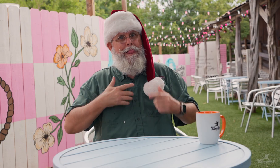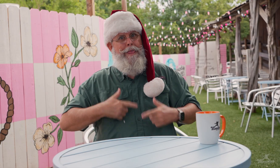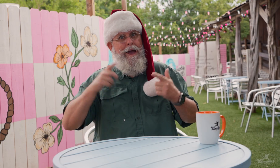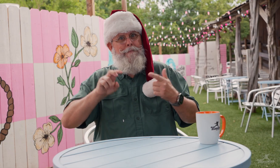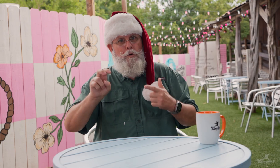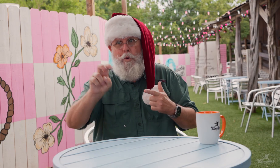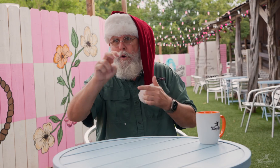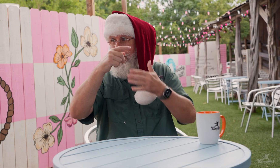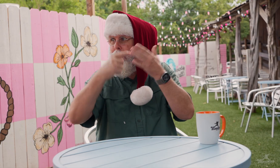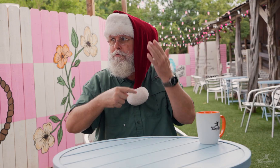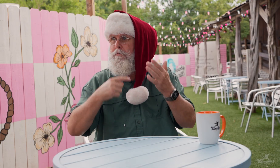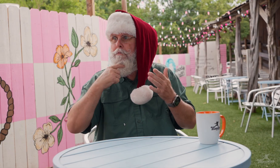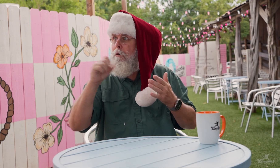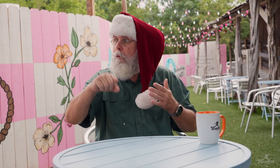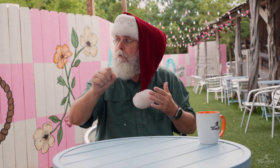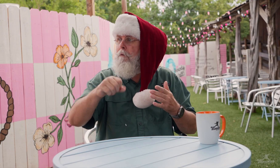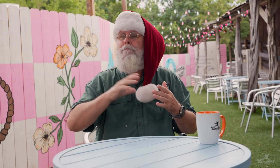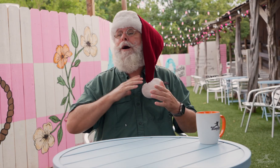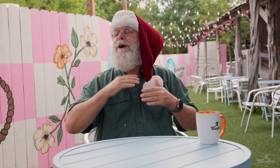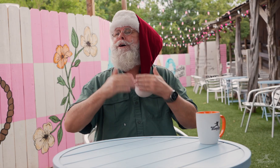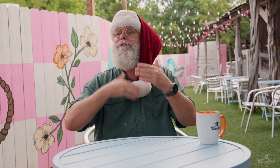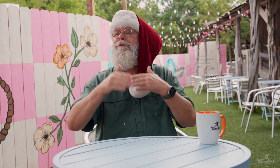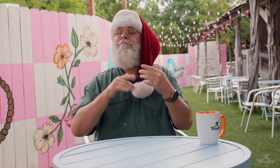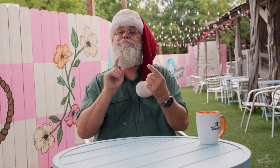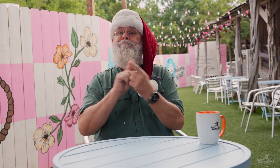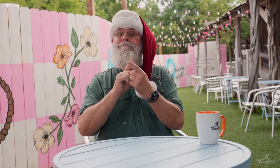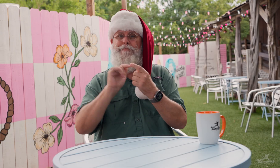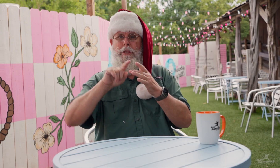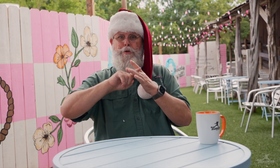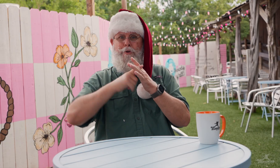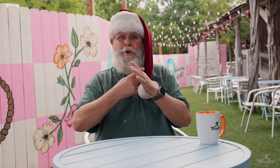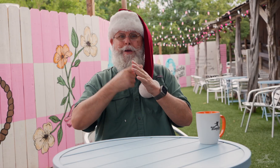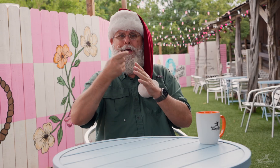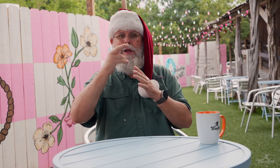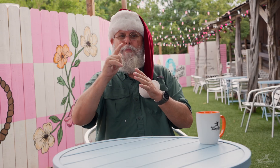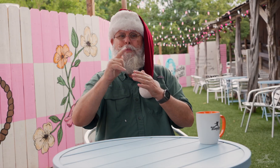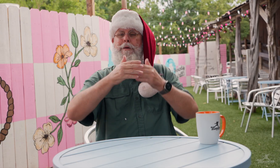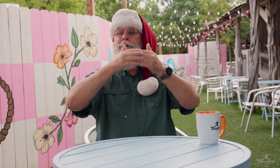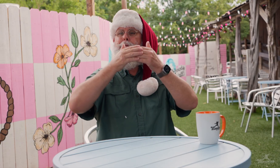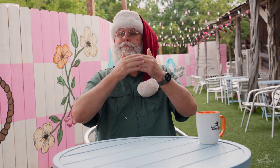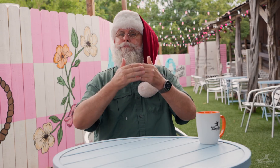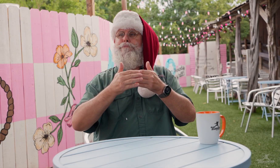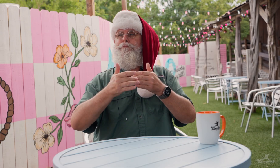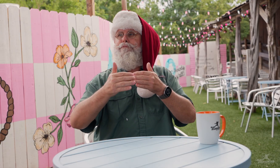It was going to be about my life and journey We started filming in April and on from there